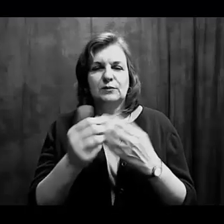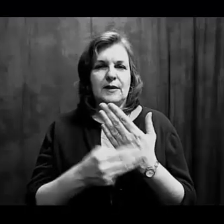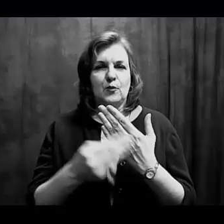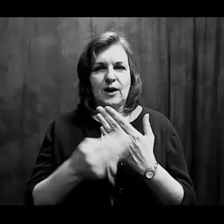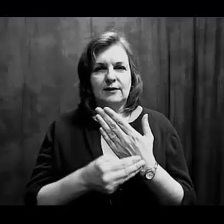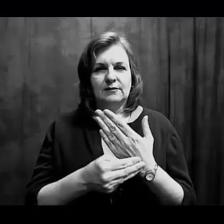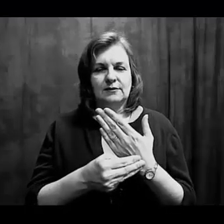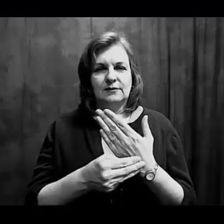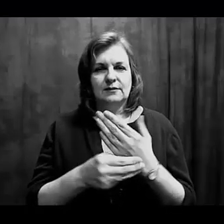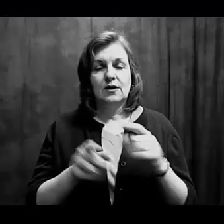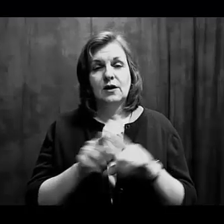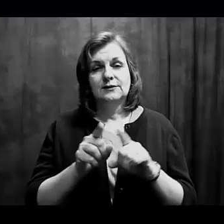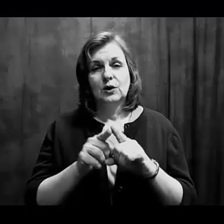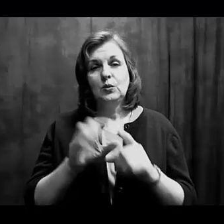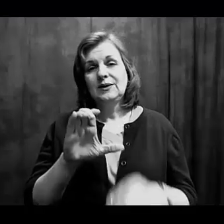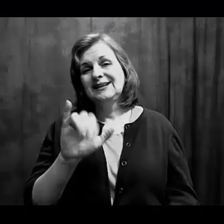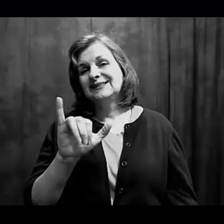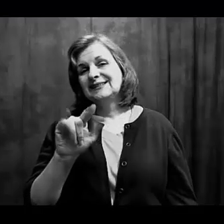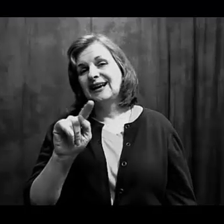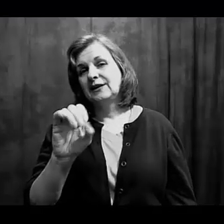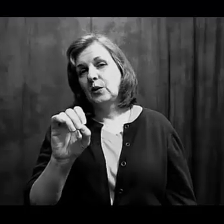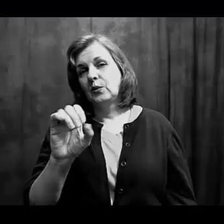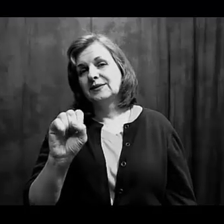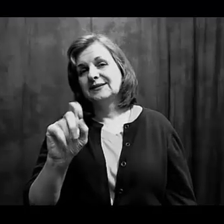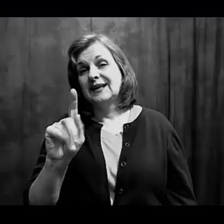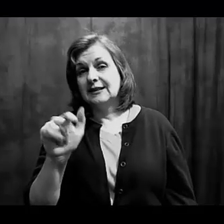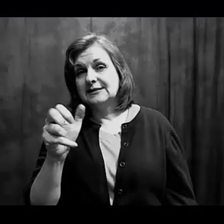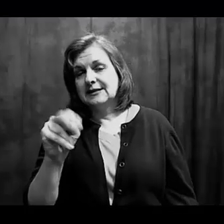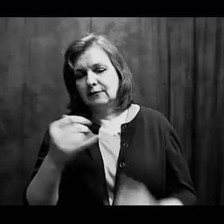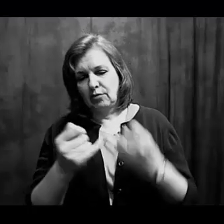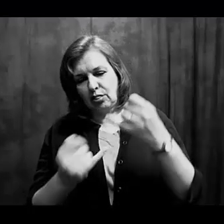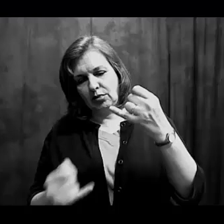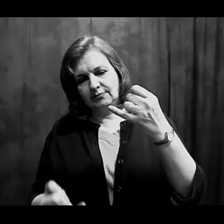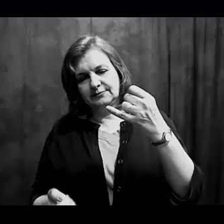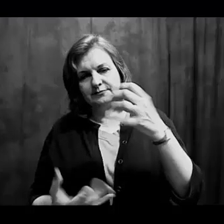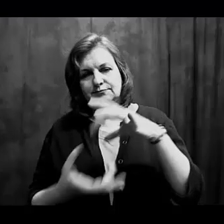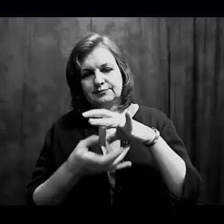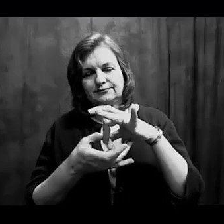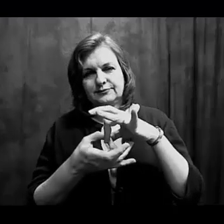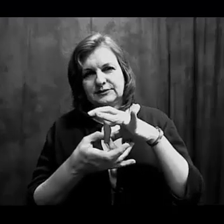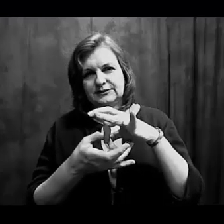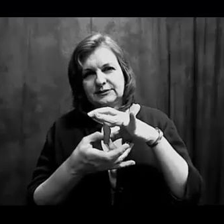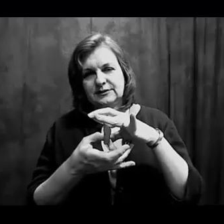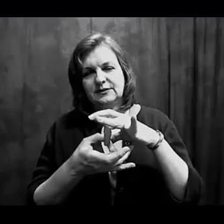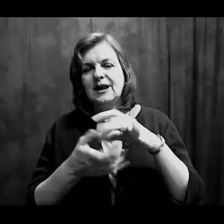we're going to attach cytoskeleton --- all these things that we've already talked about